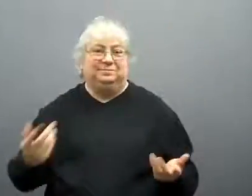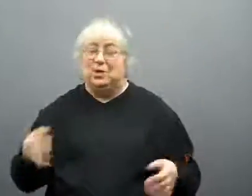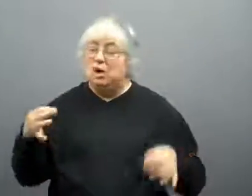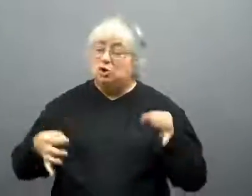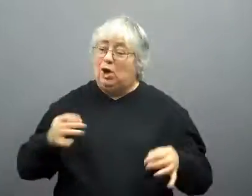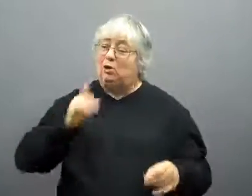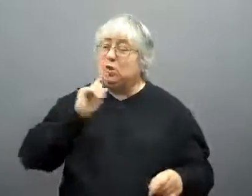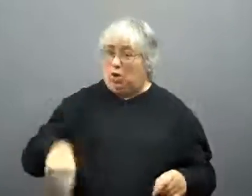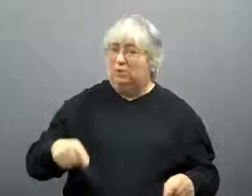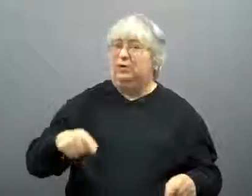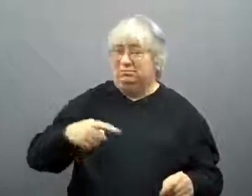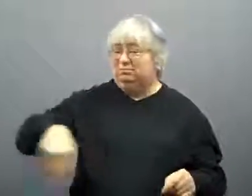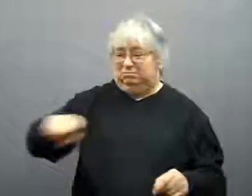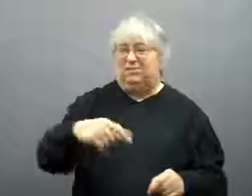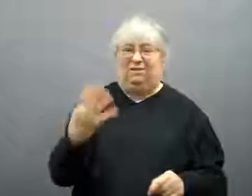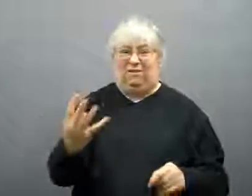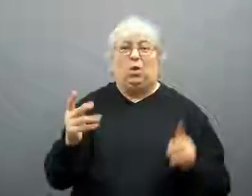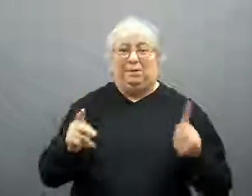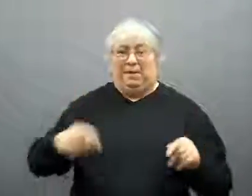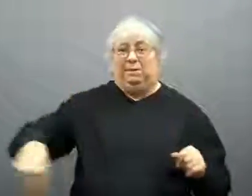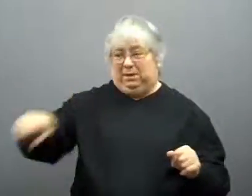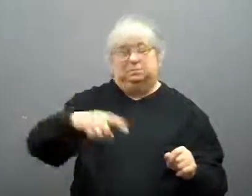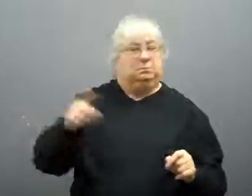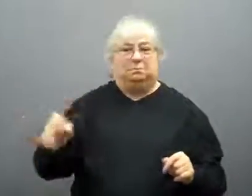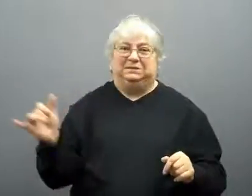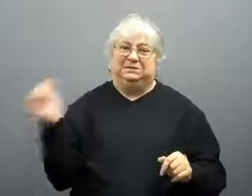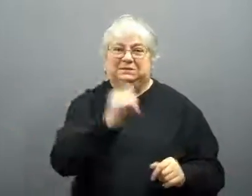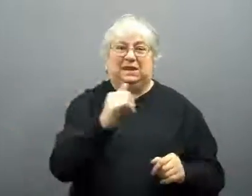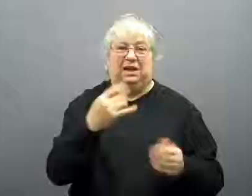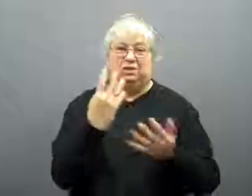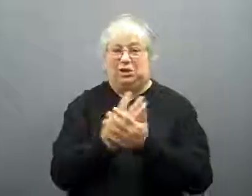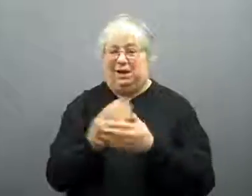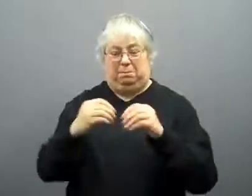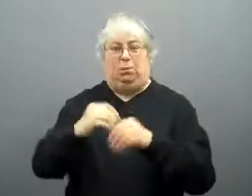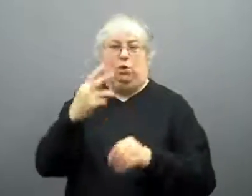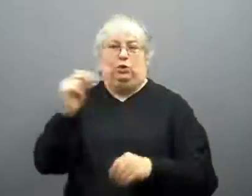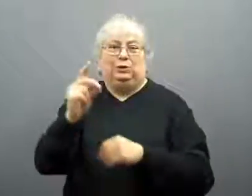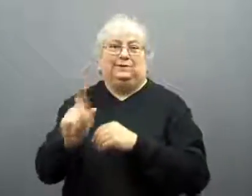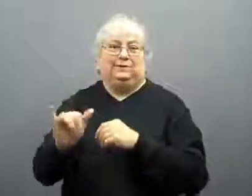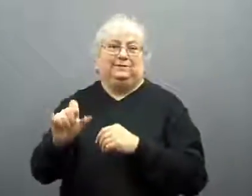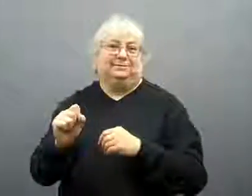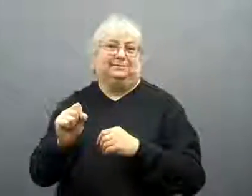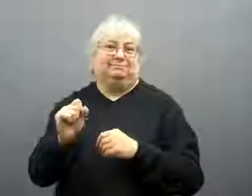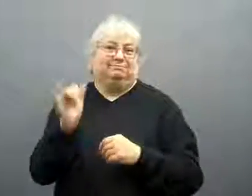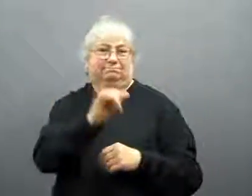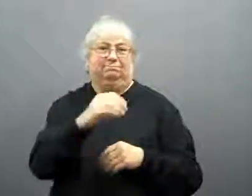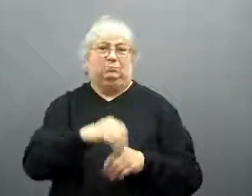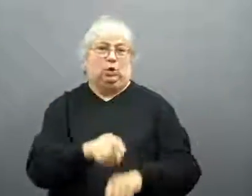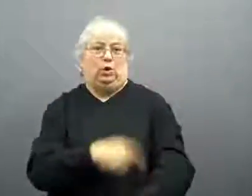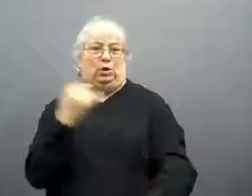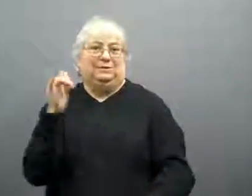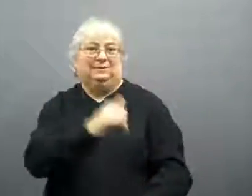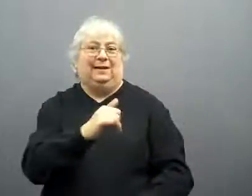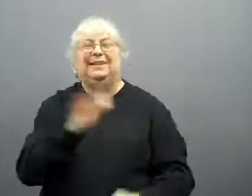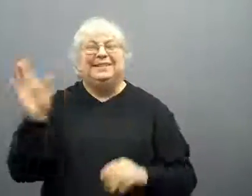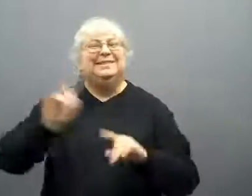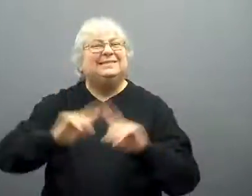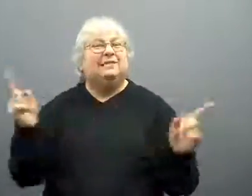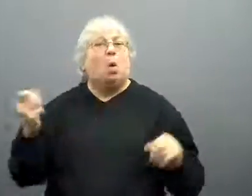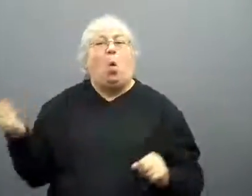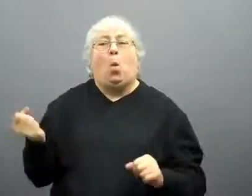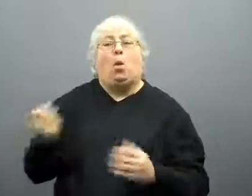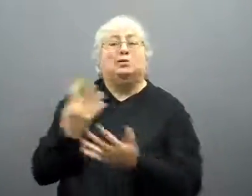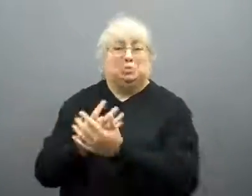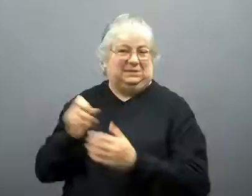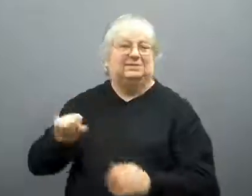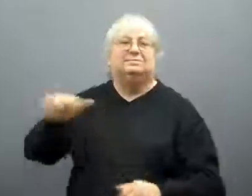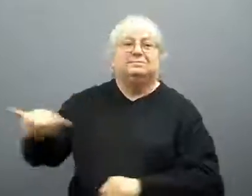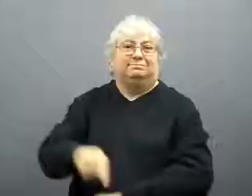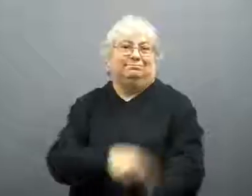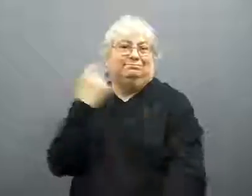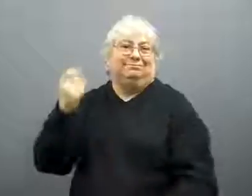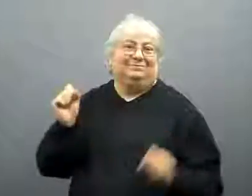The judge ordered four of them to remain in jail for another 30 days.